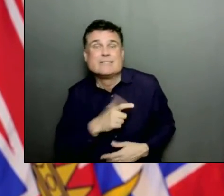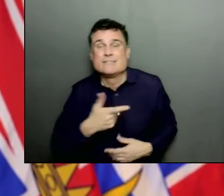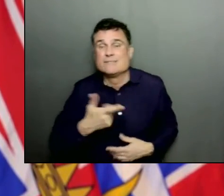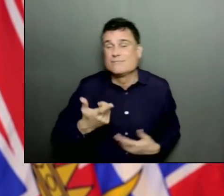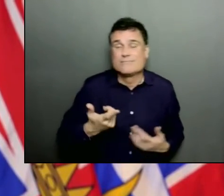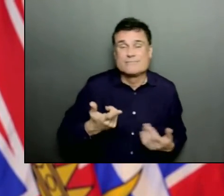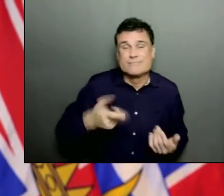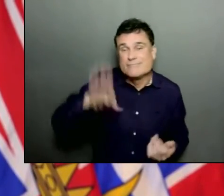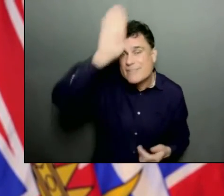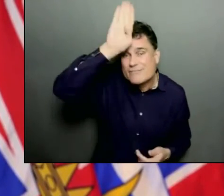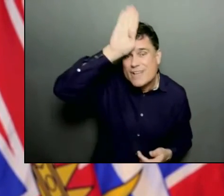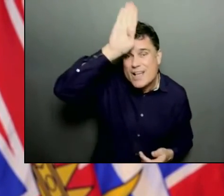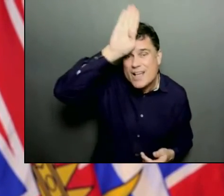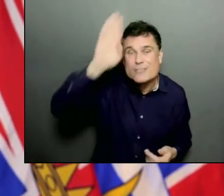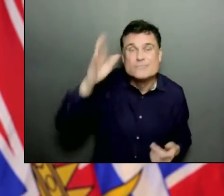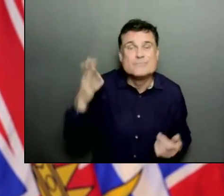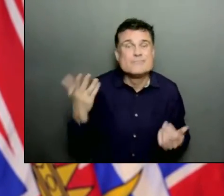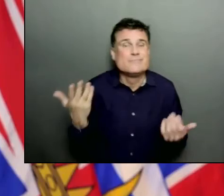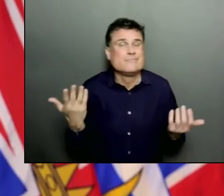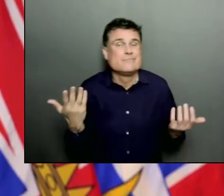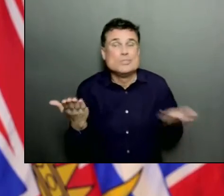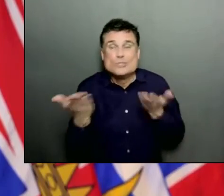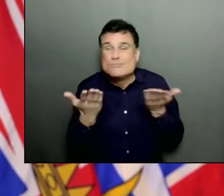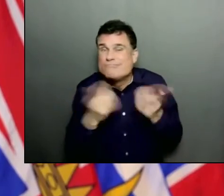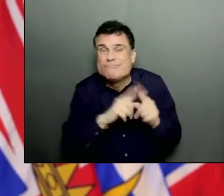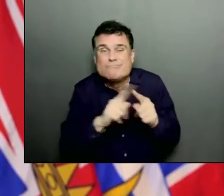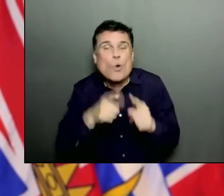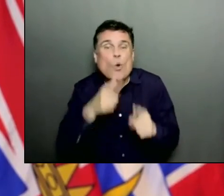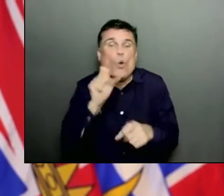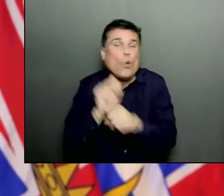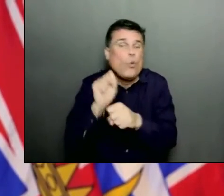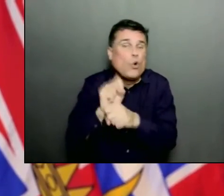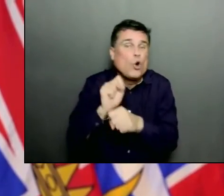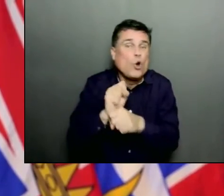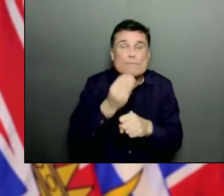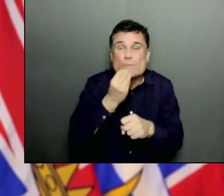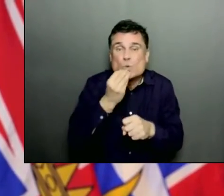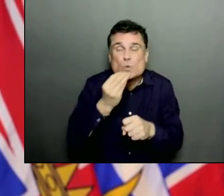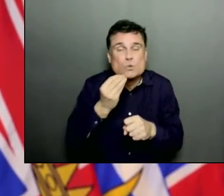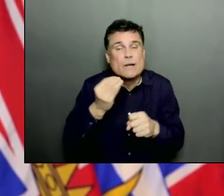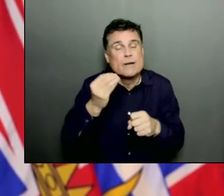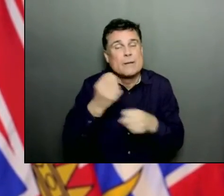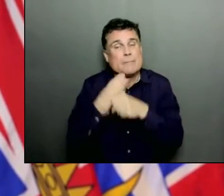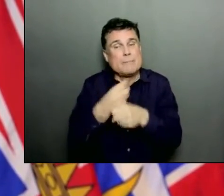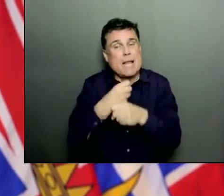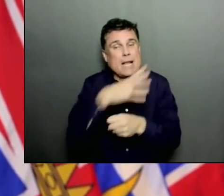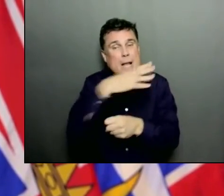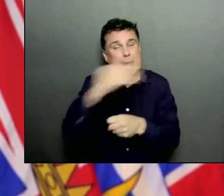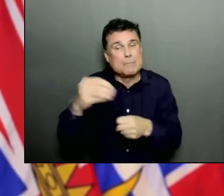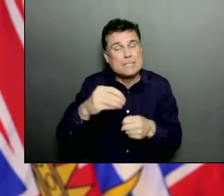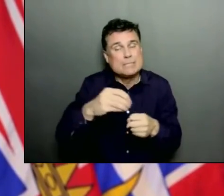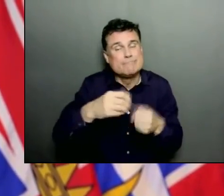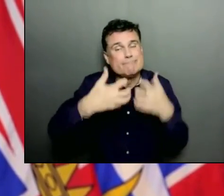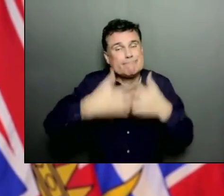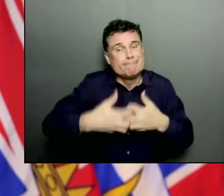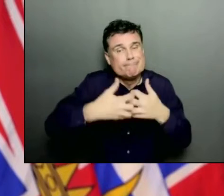All of those are people -- and veterinarians. I think of dozens of others who have